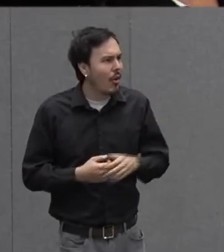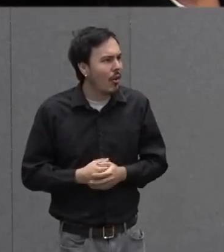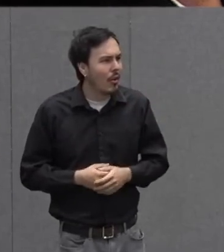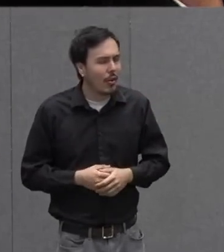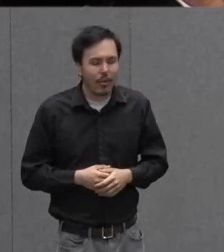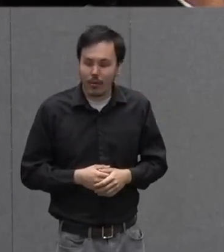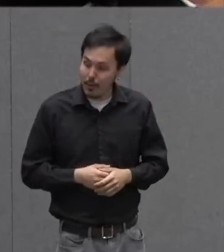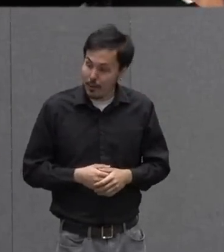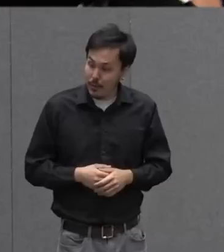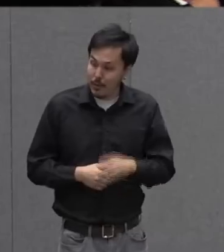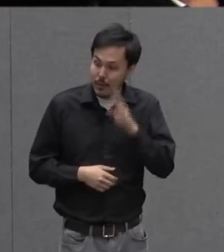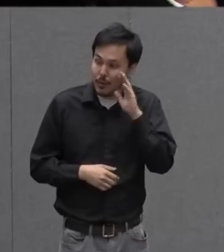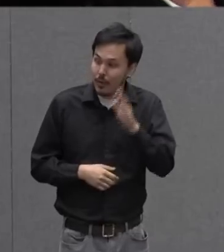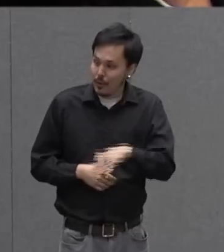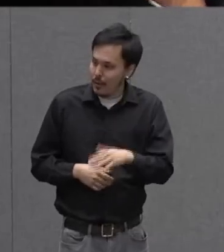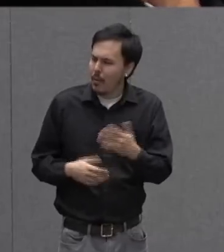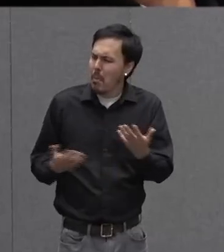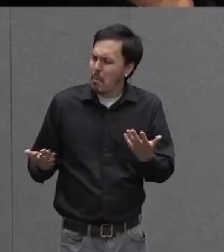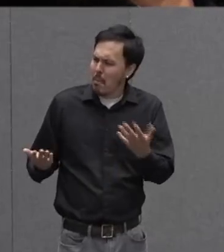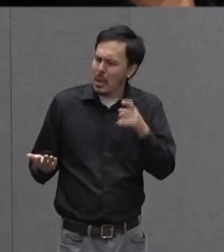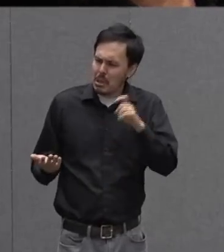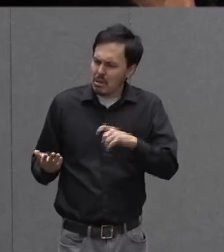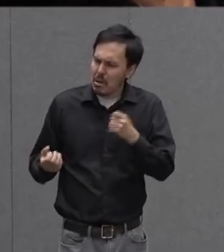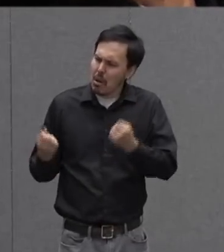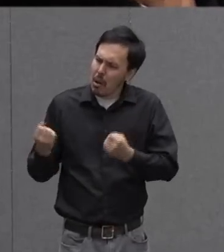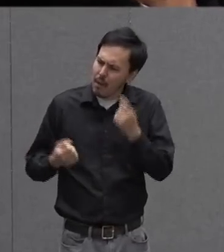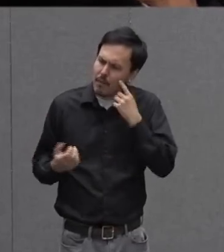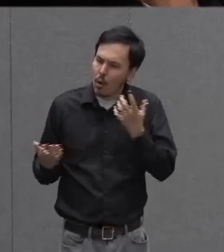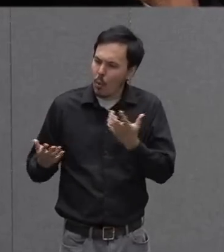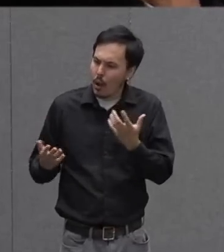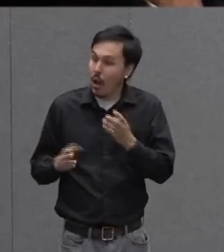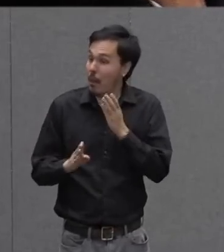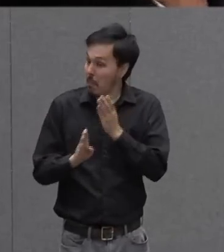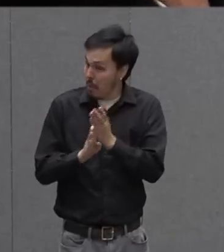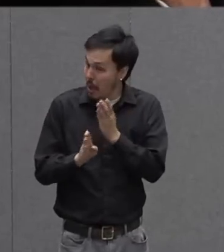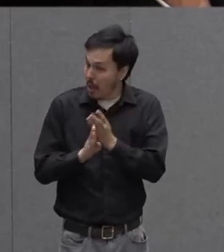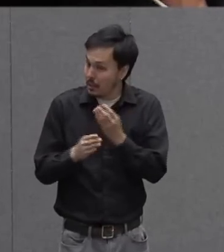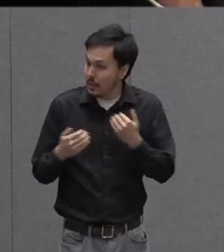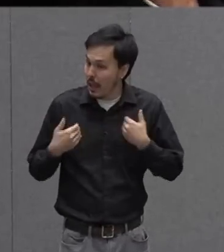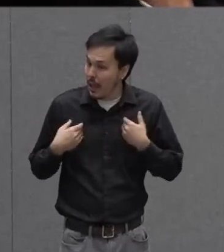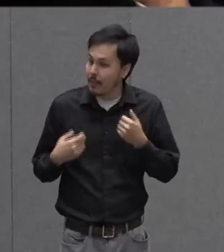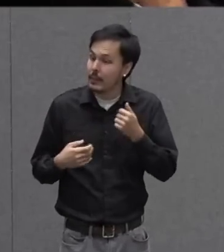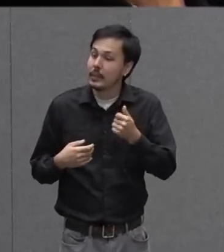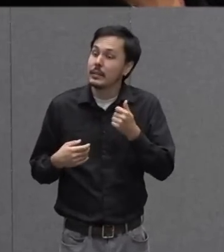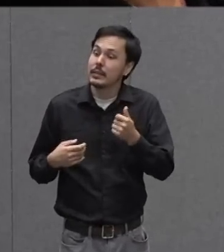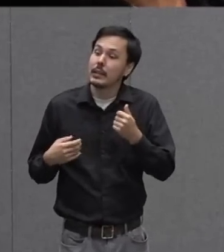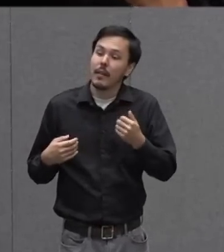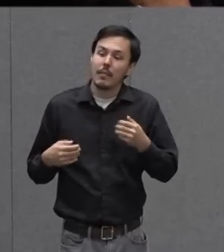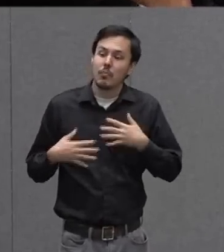"Boy, what do we need a car for? "We got a bus that breathes fire